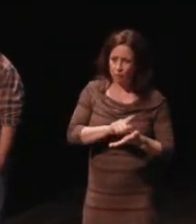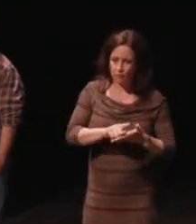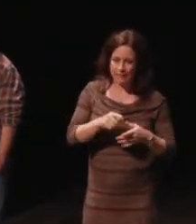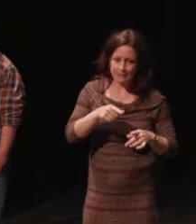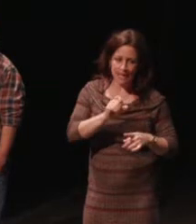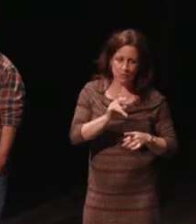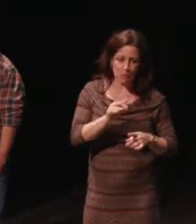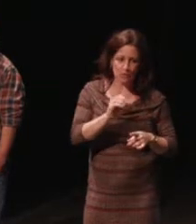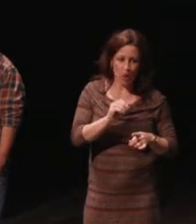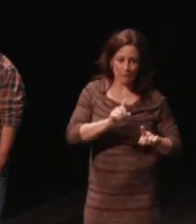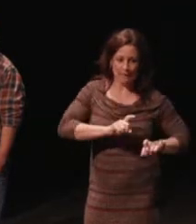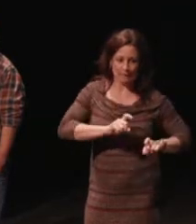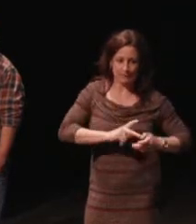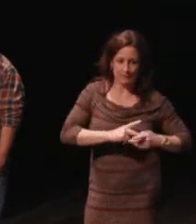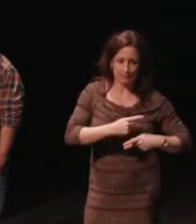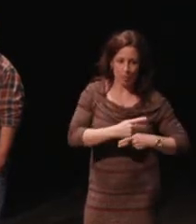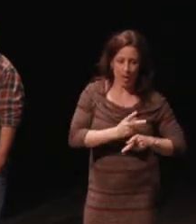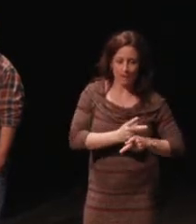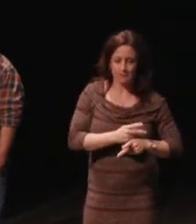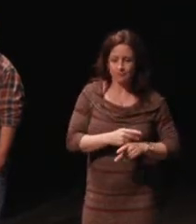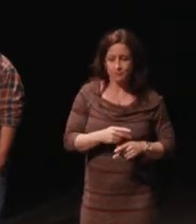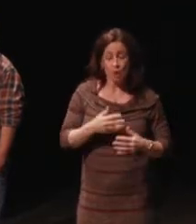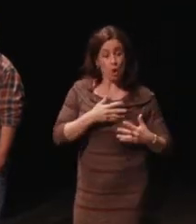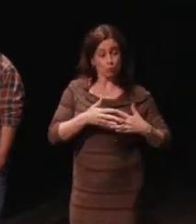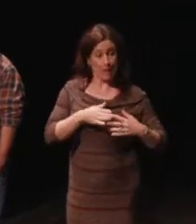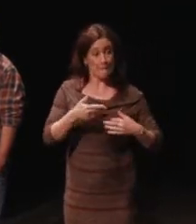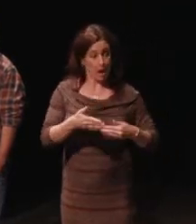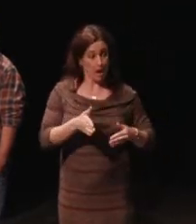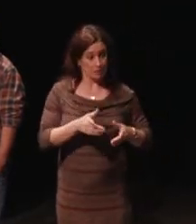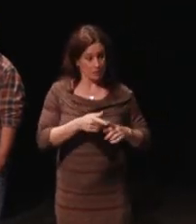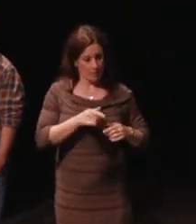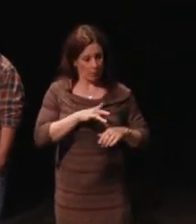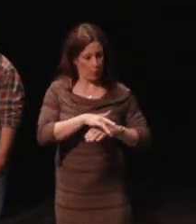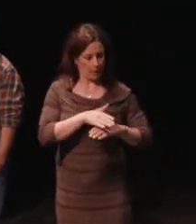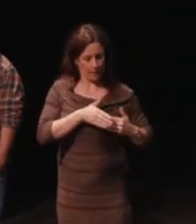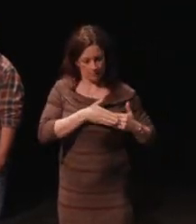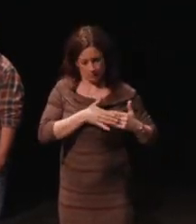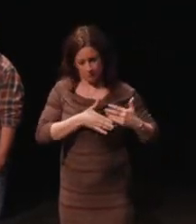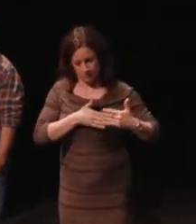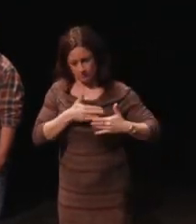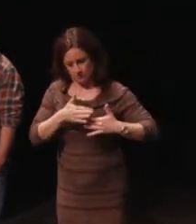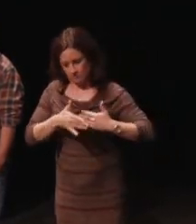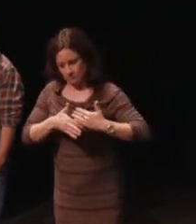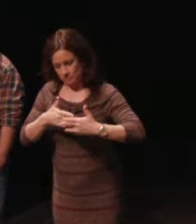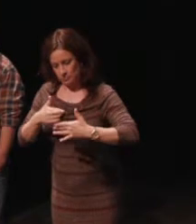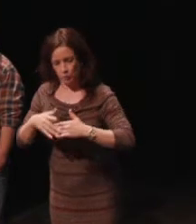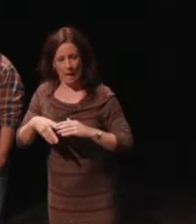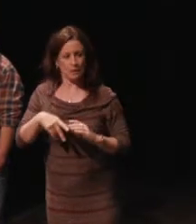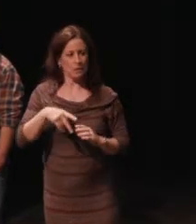So, we have from Grey Box from very early on, we had the ability to prototype and fully test a lot of different directions